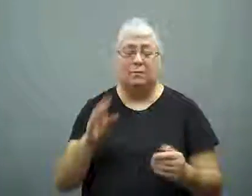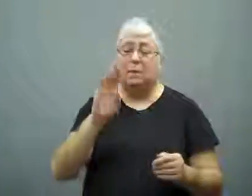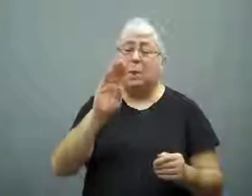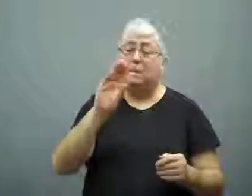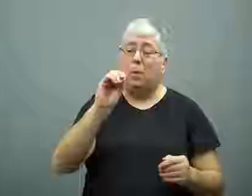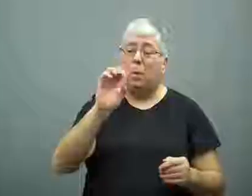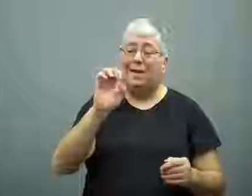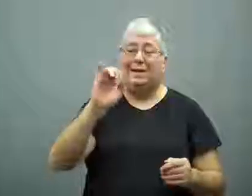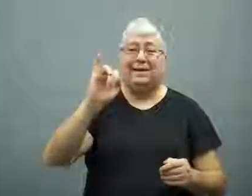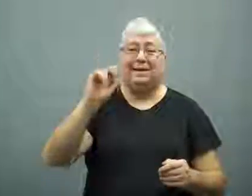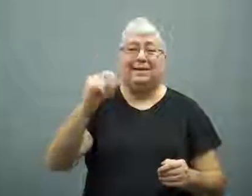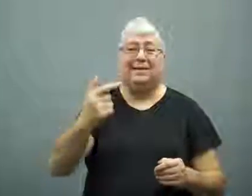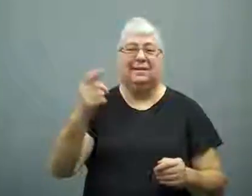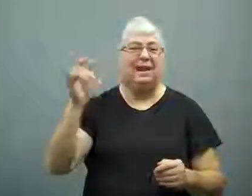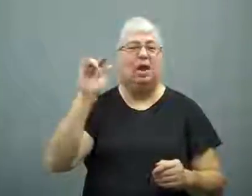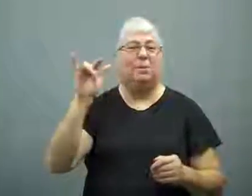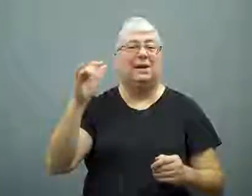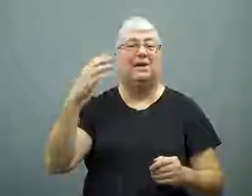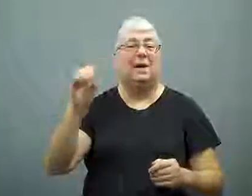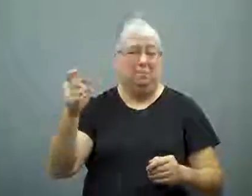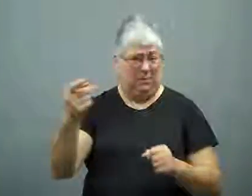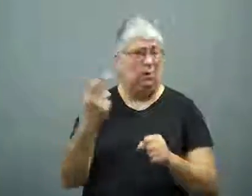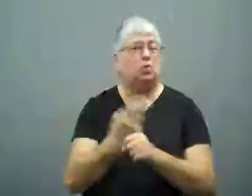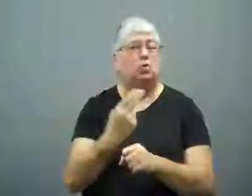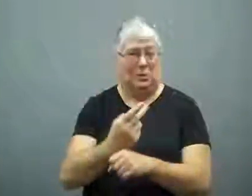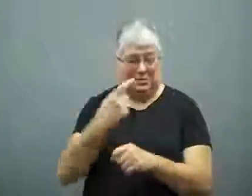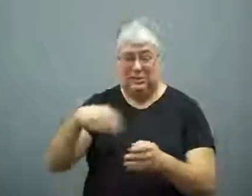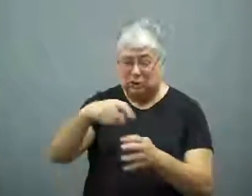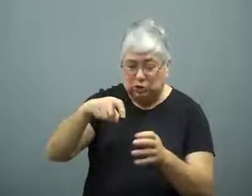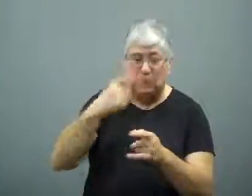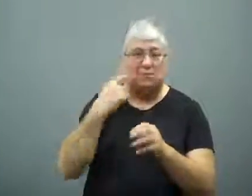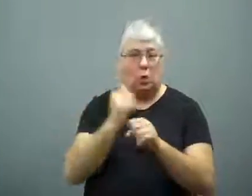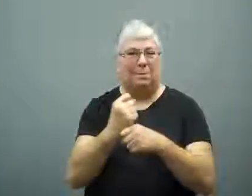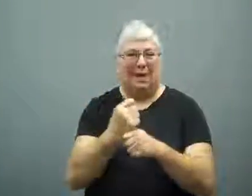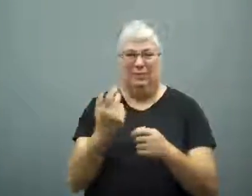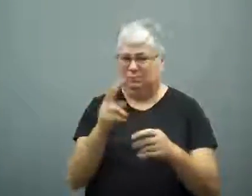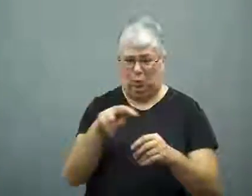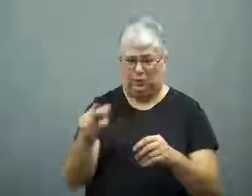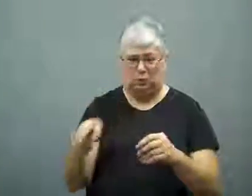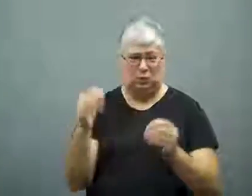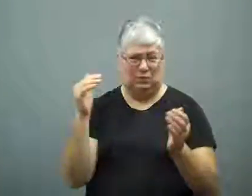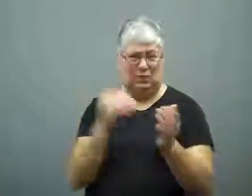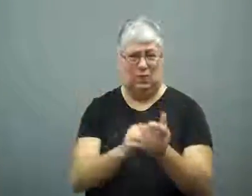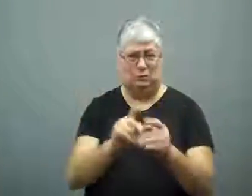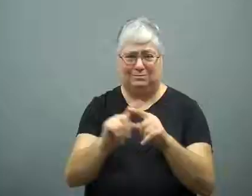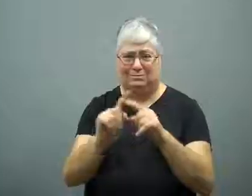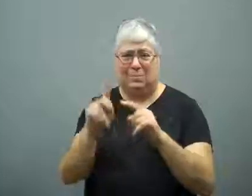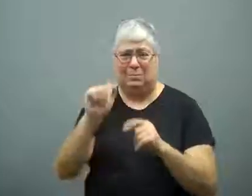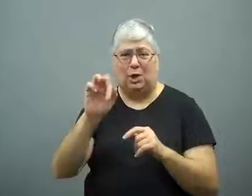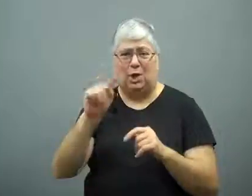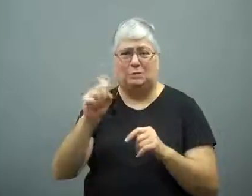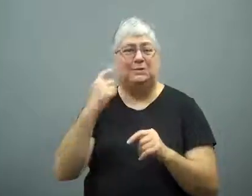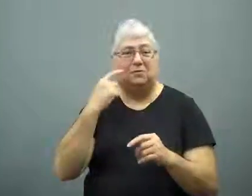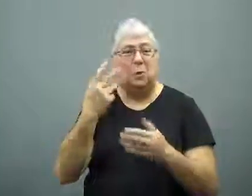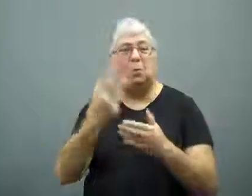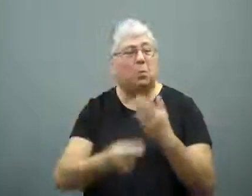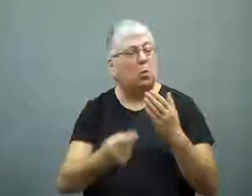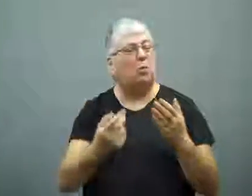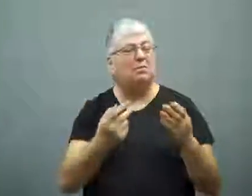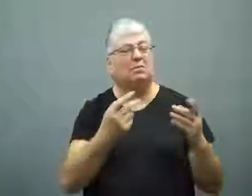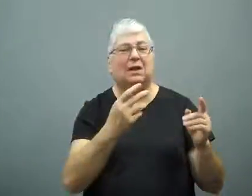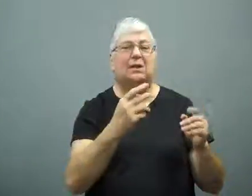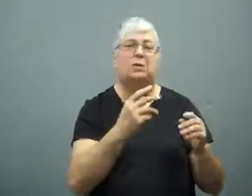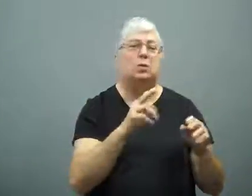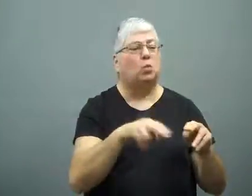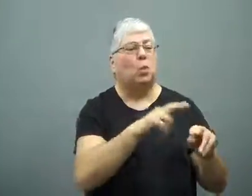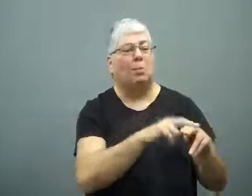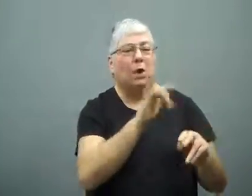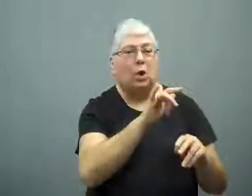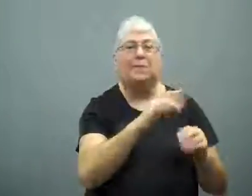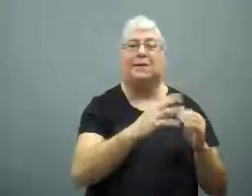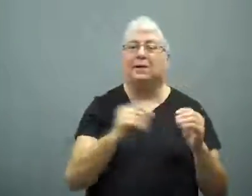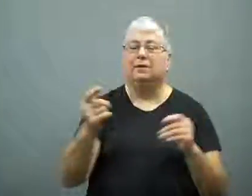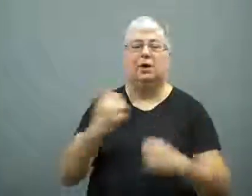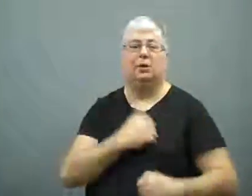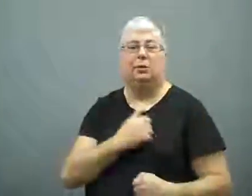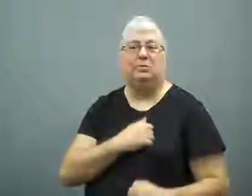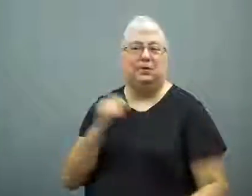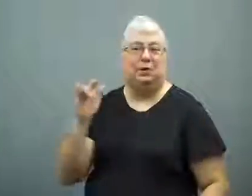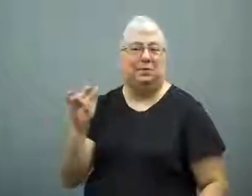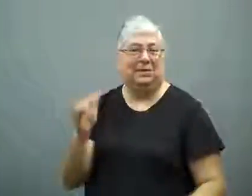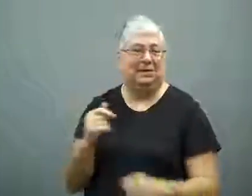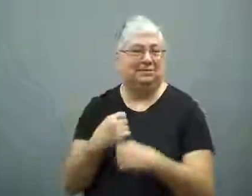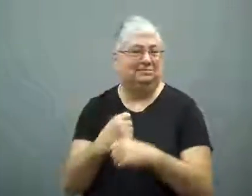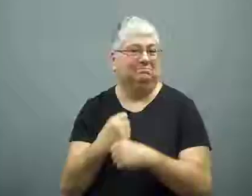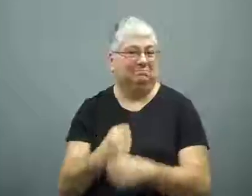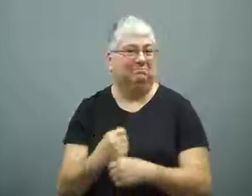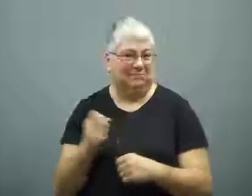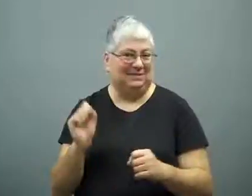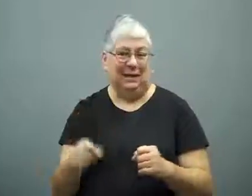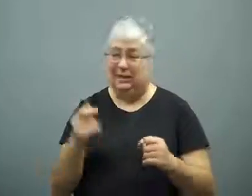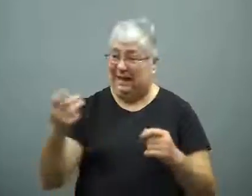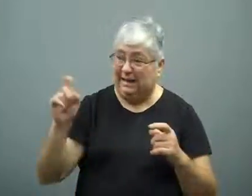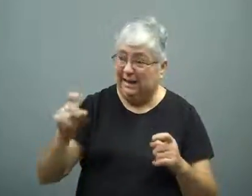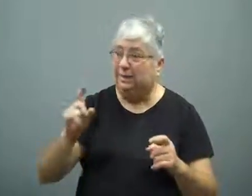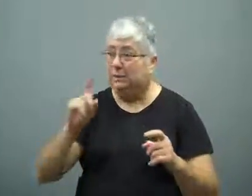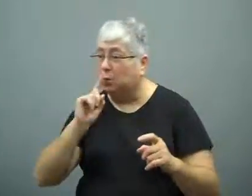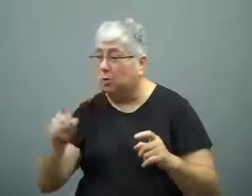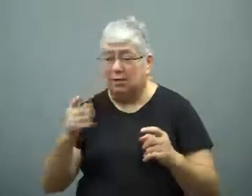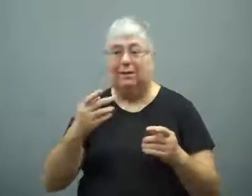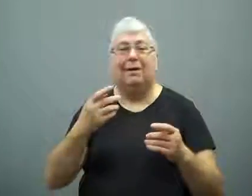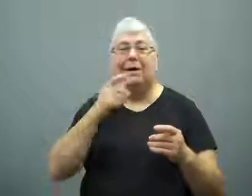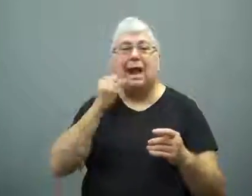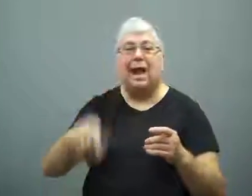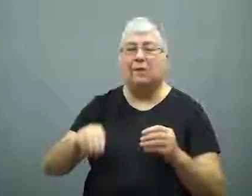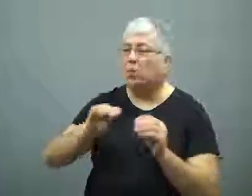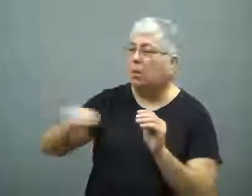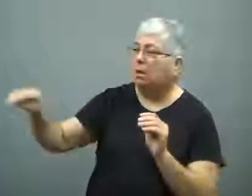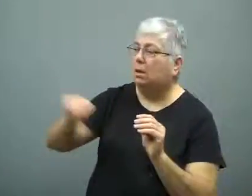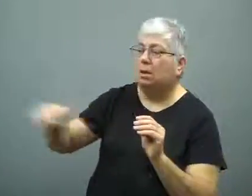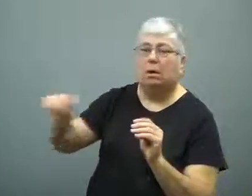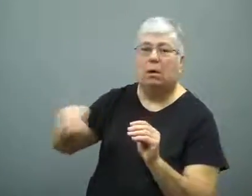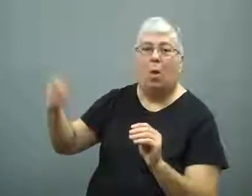Boeing uses 3D printers to make 22,000 different parts for both